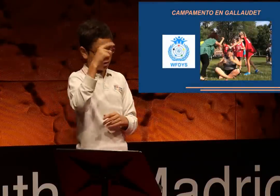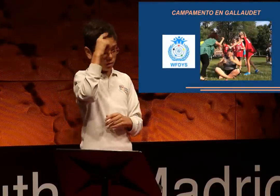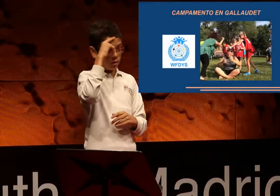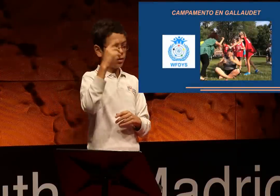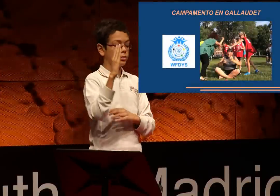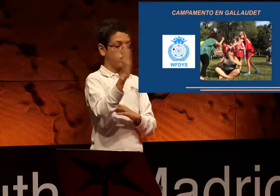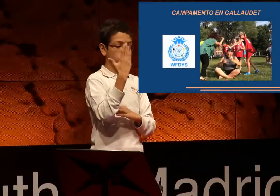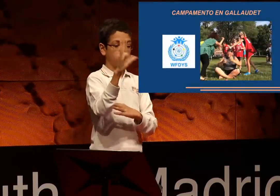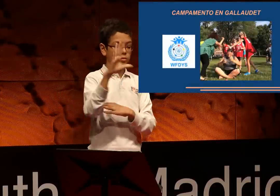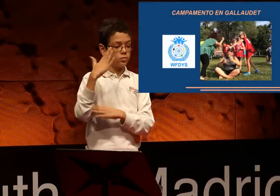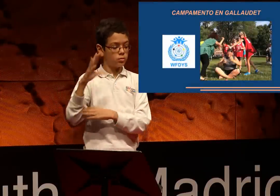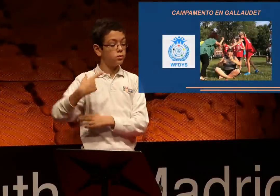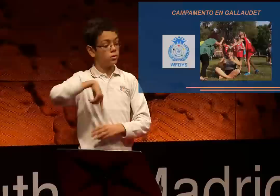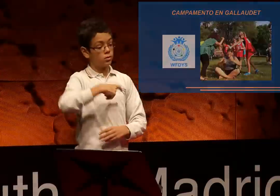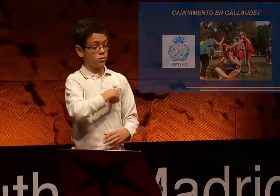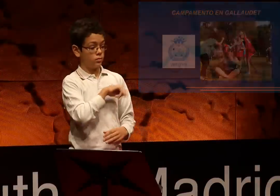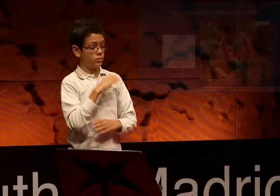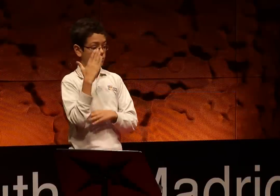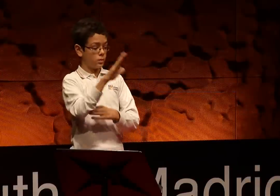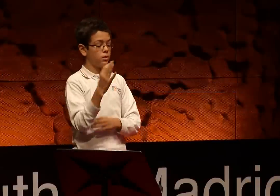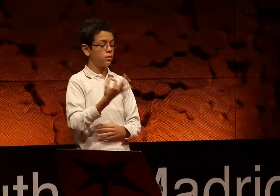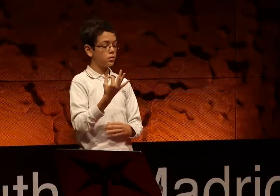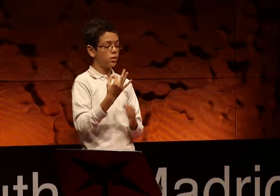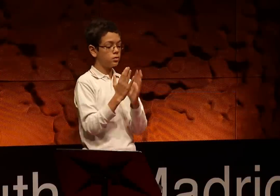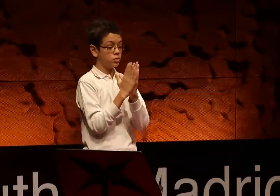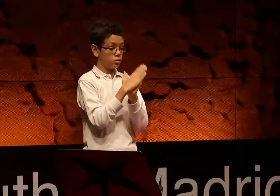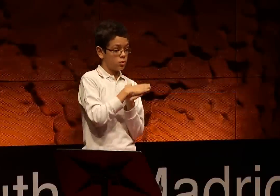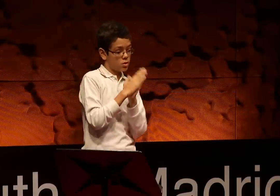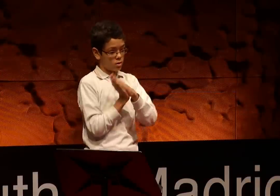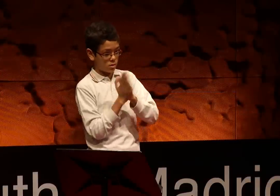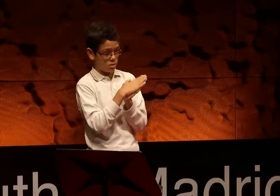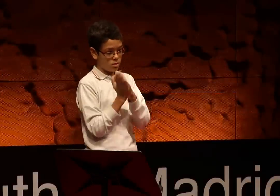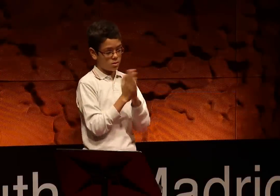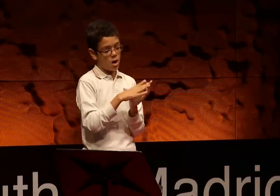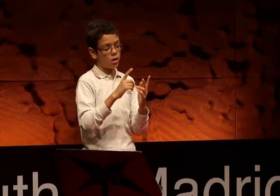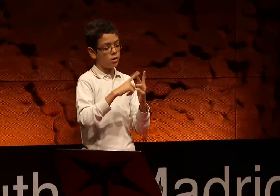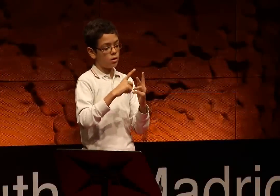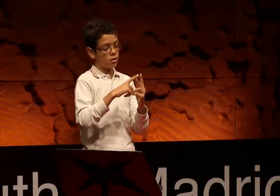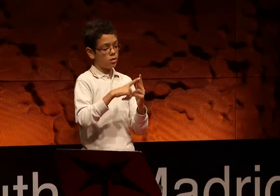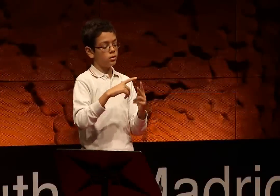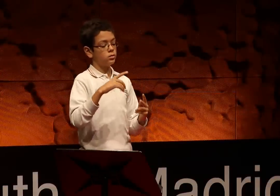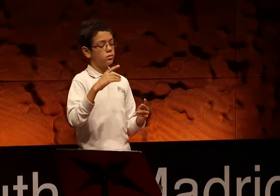and cultural activities as well. Each one had to do a talk about their culture.